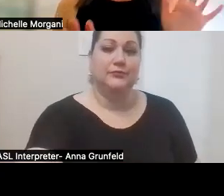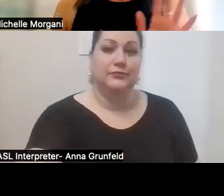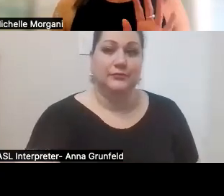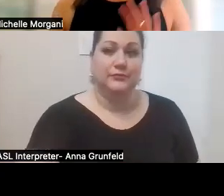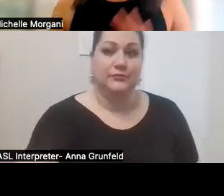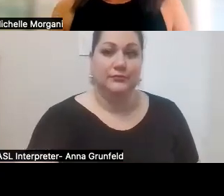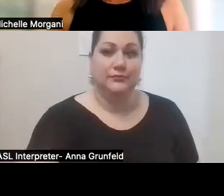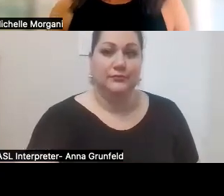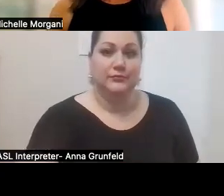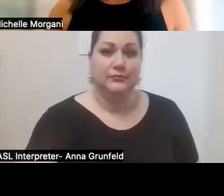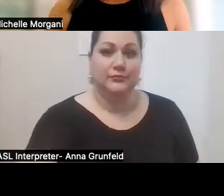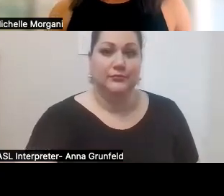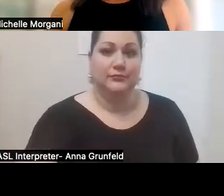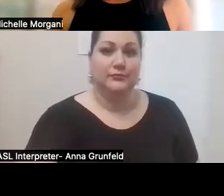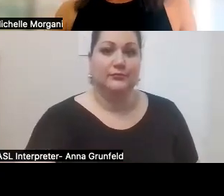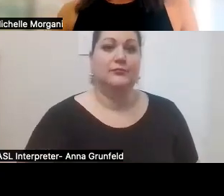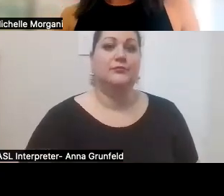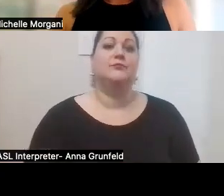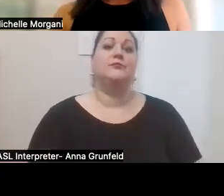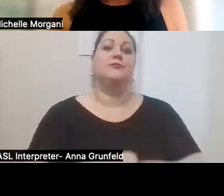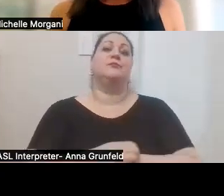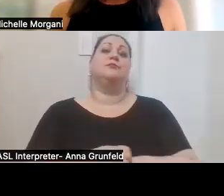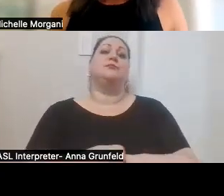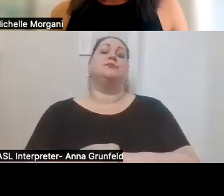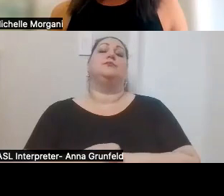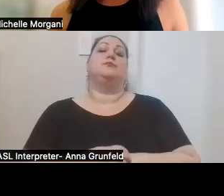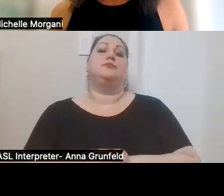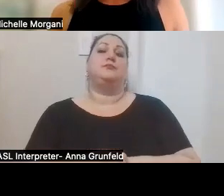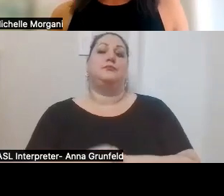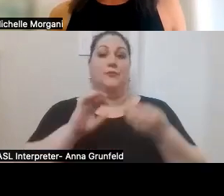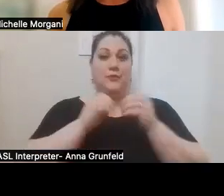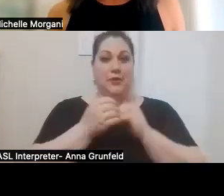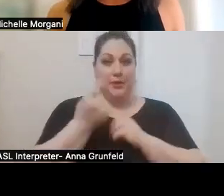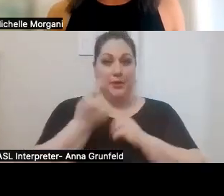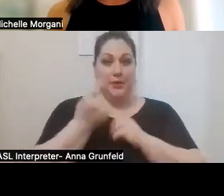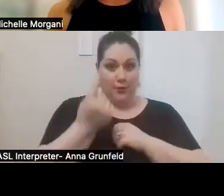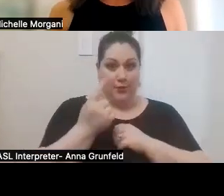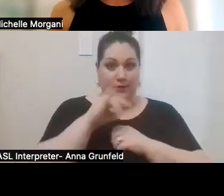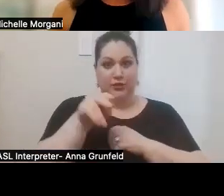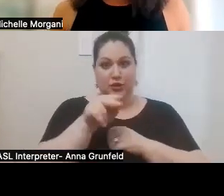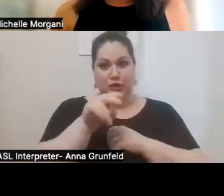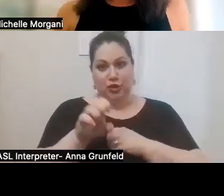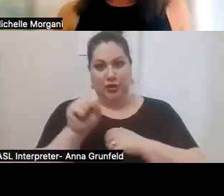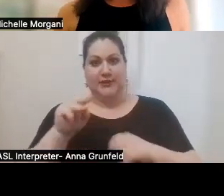So, case study number one is Jane Smith, and they are a third-year medicine student,